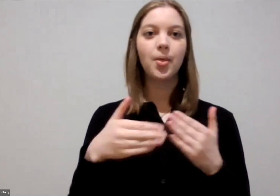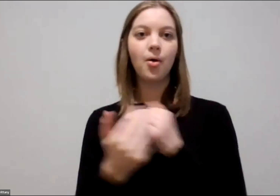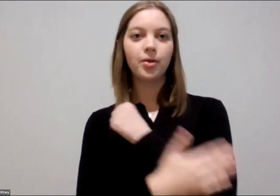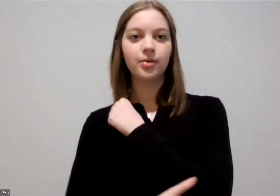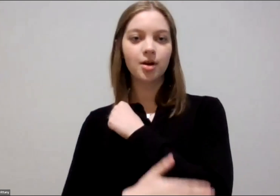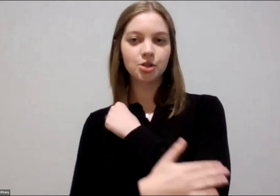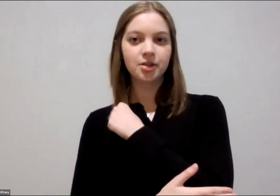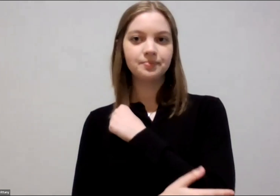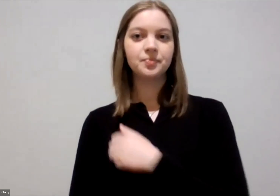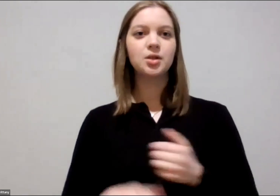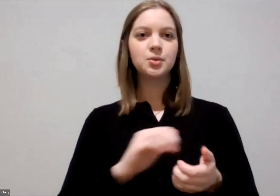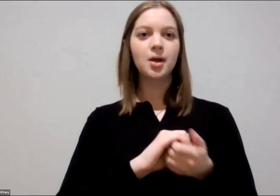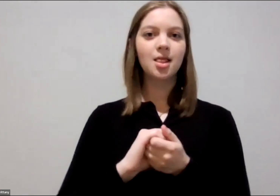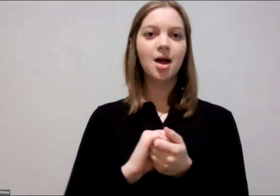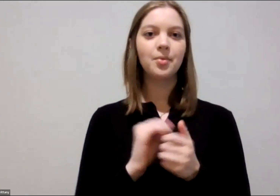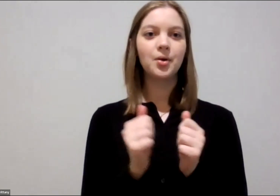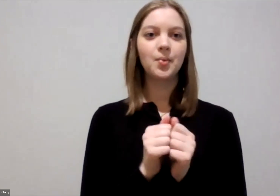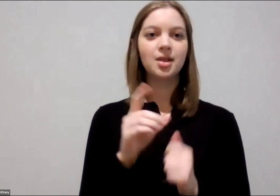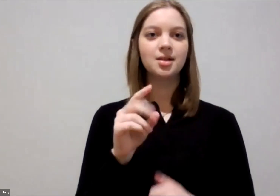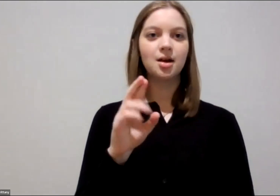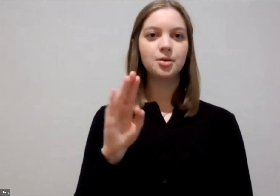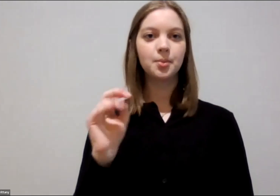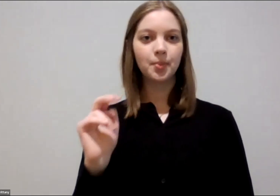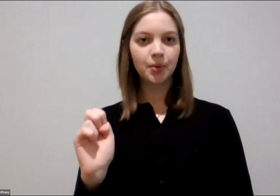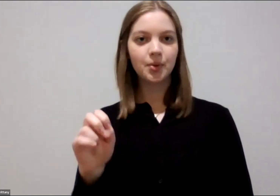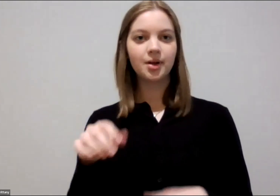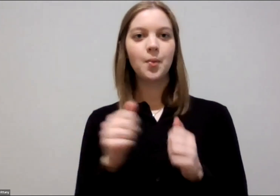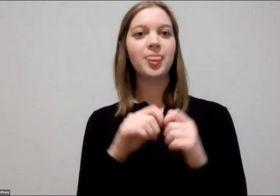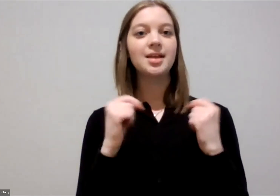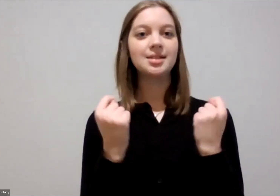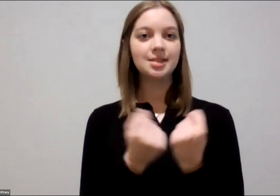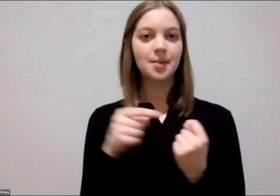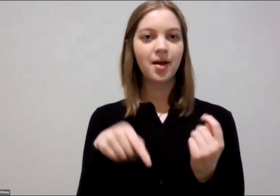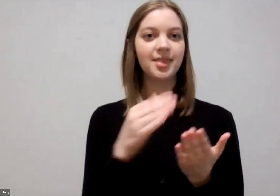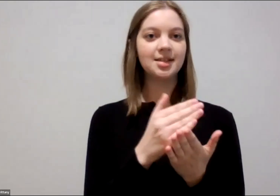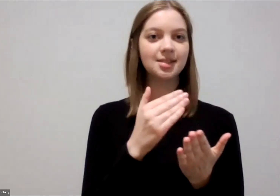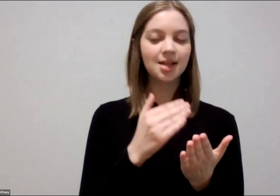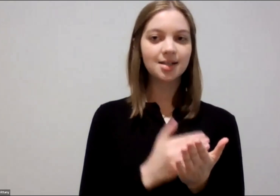So in collaborating with Dr. Boon and the team on these lessons for Dc.